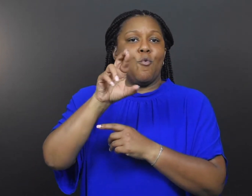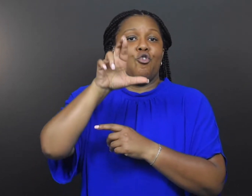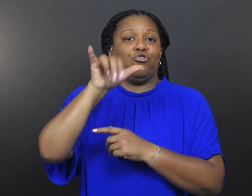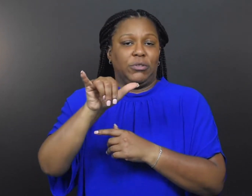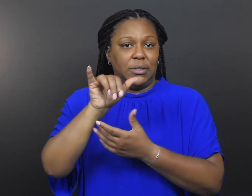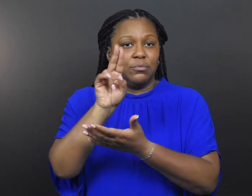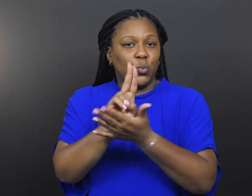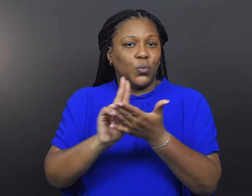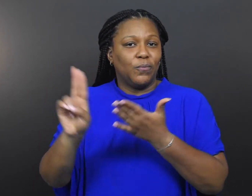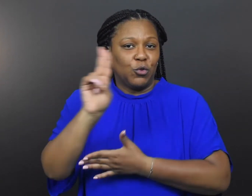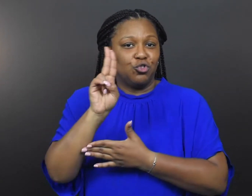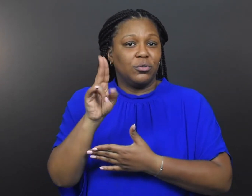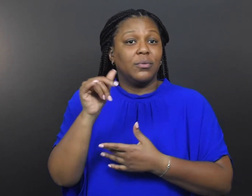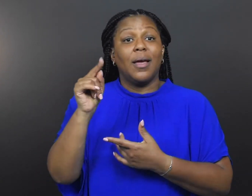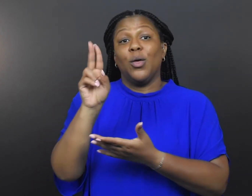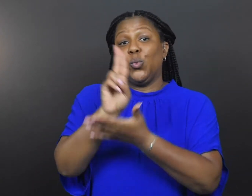and the University of Utah.